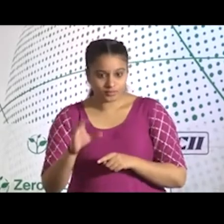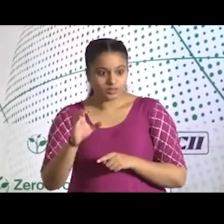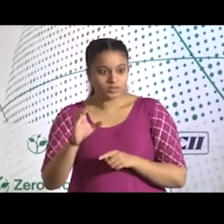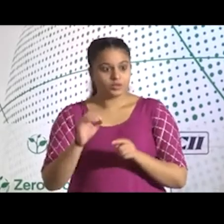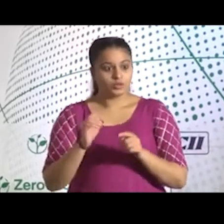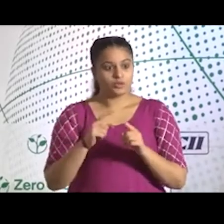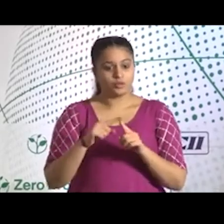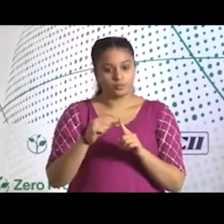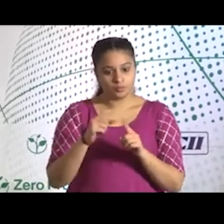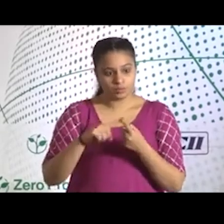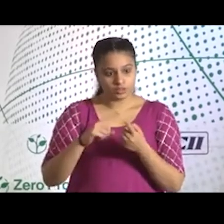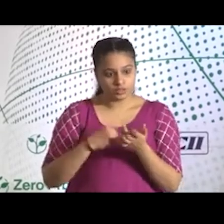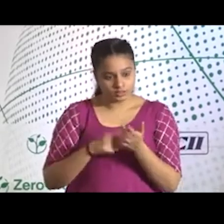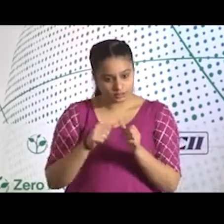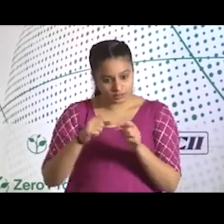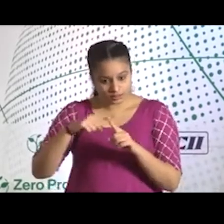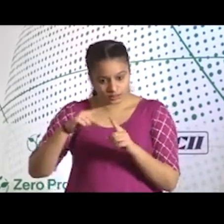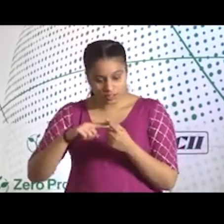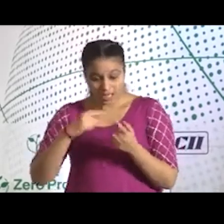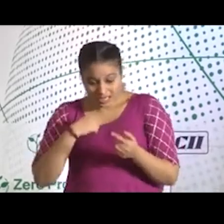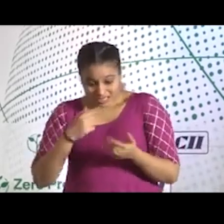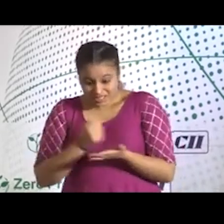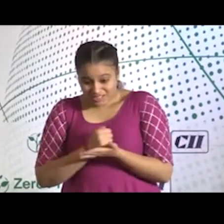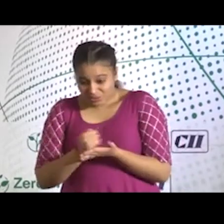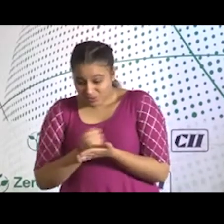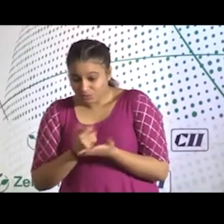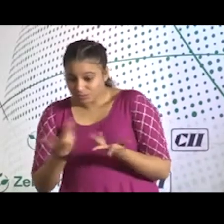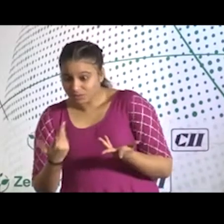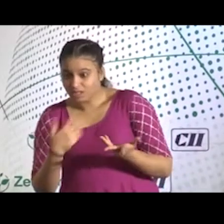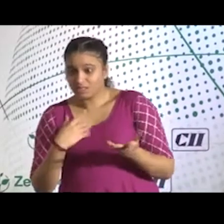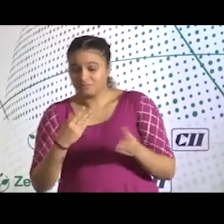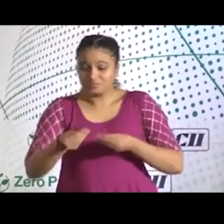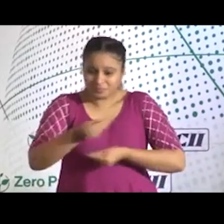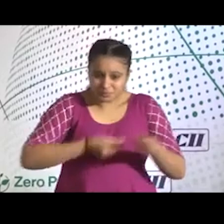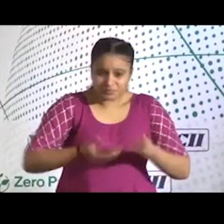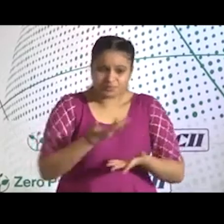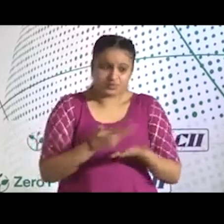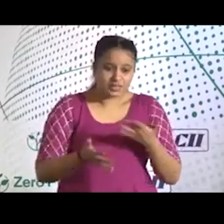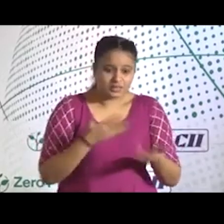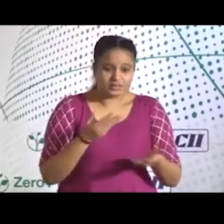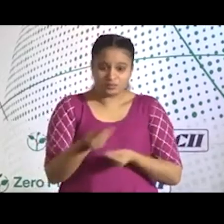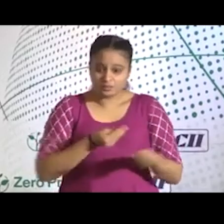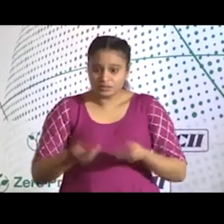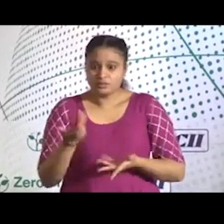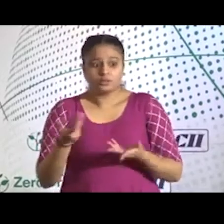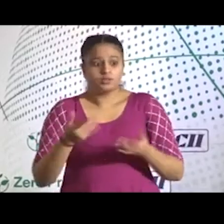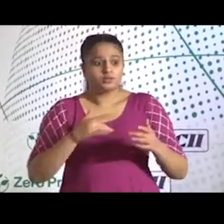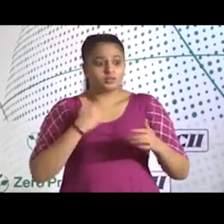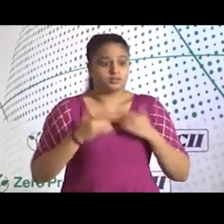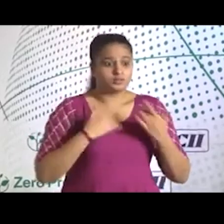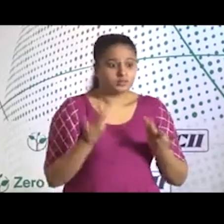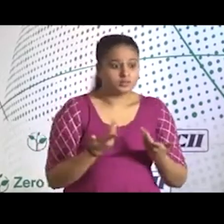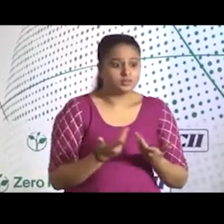that's the very first reasons why we should have beyond any business interest or a written expectation.